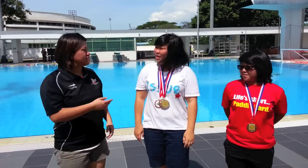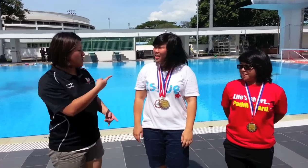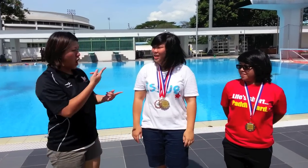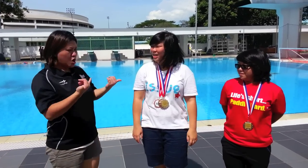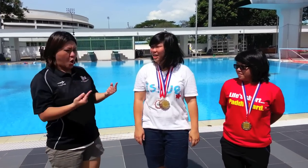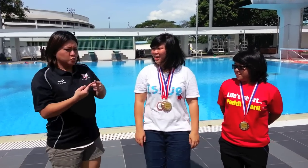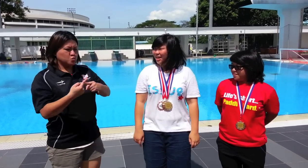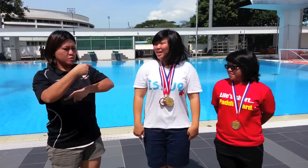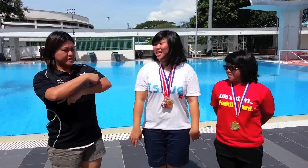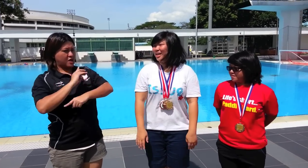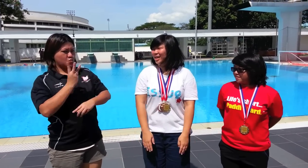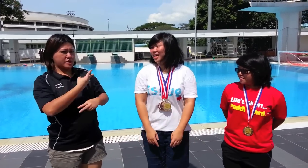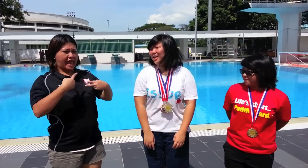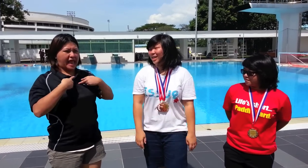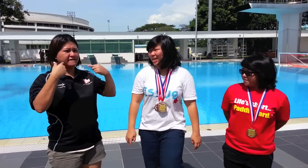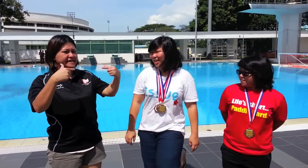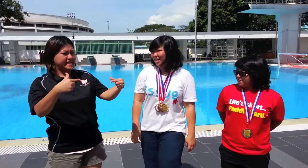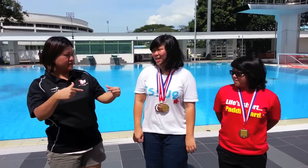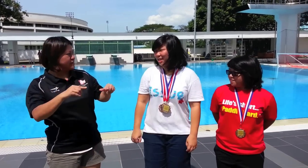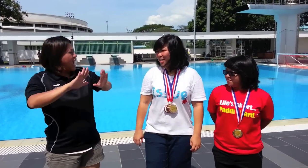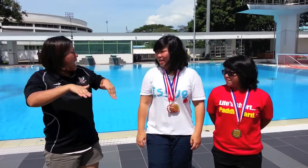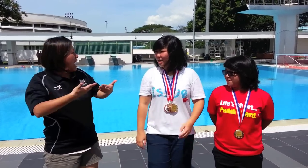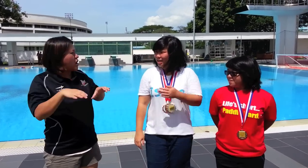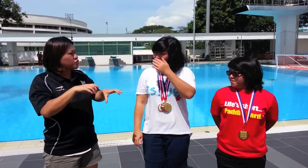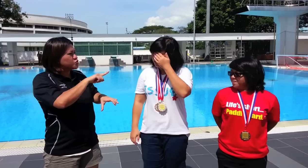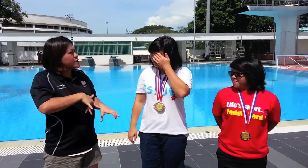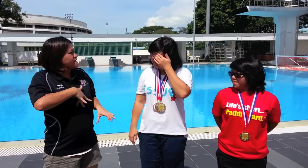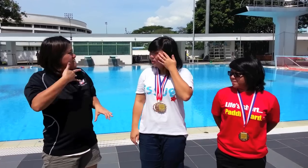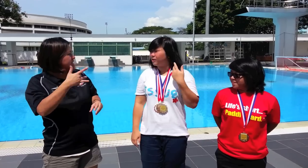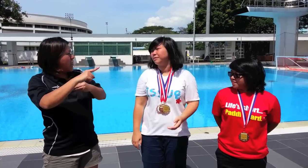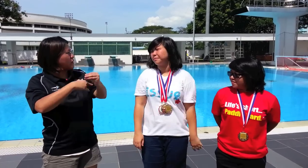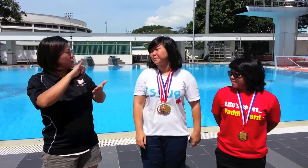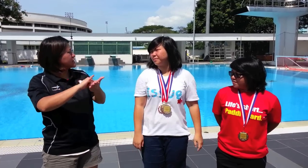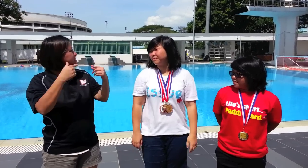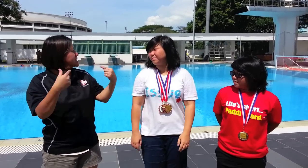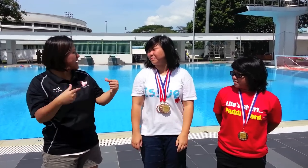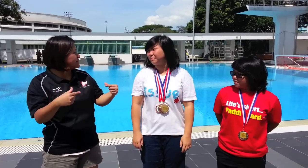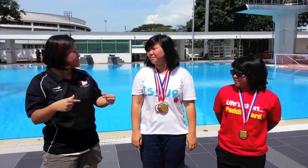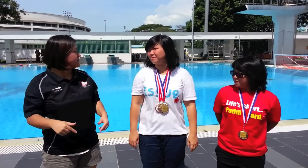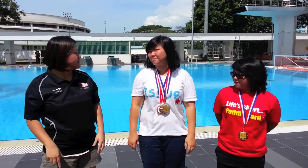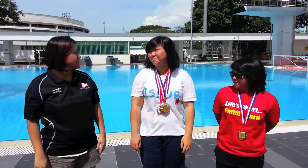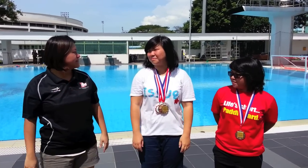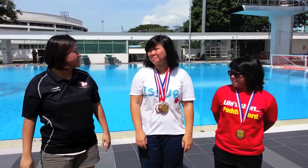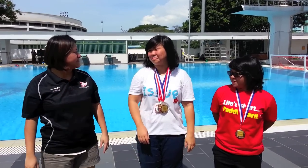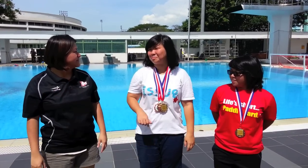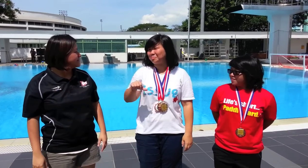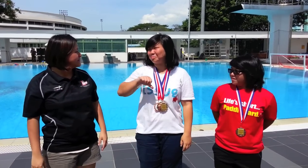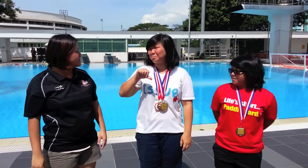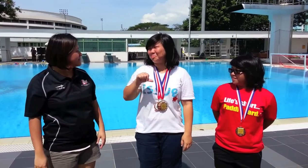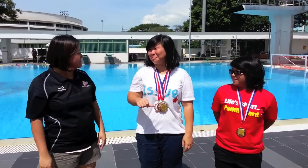Now, today we have games. How do you feel about this games? Quite bad....